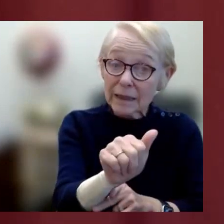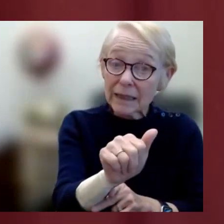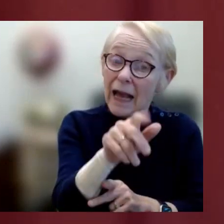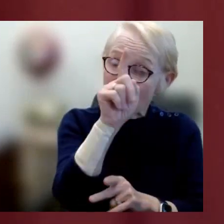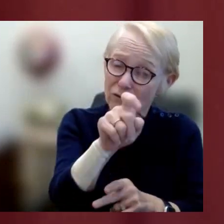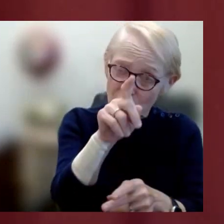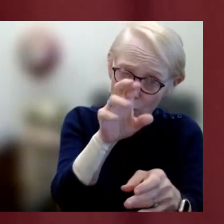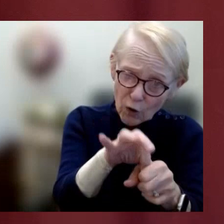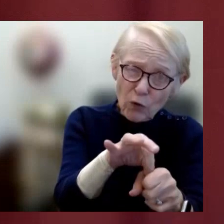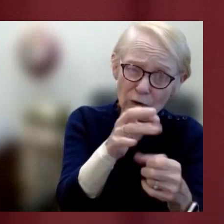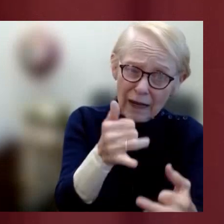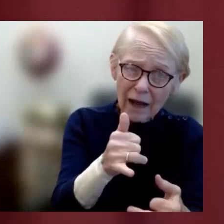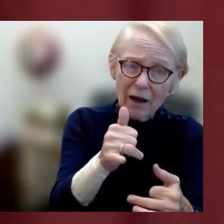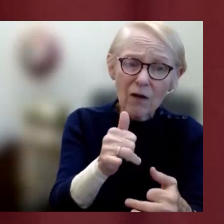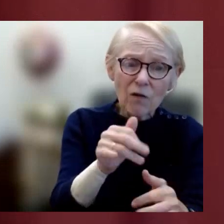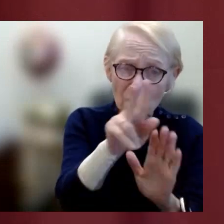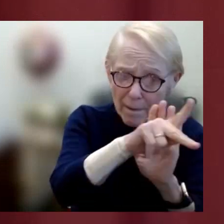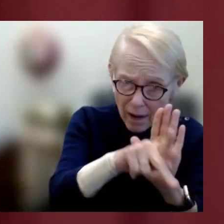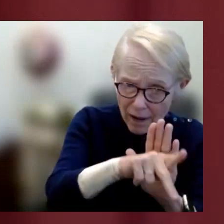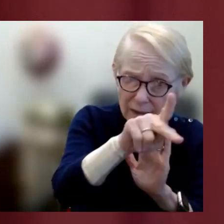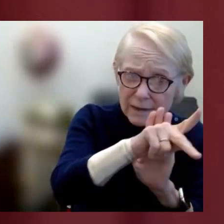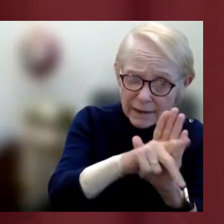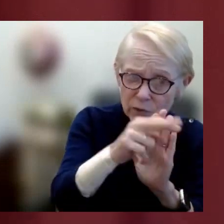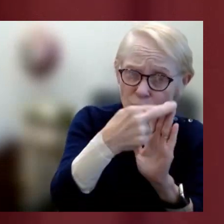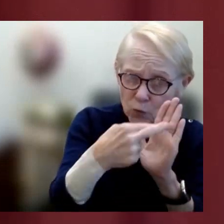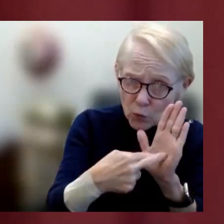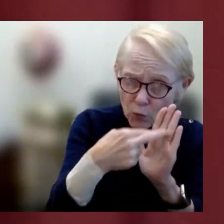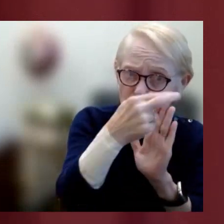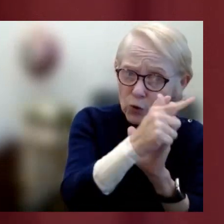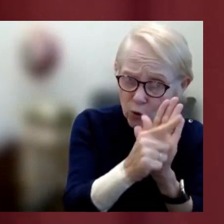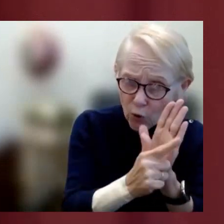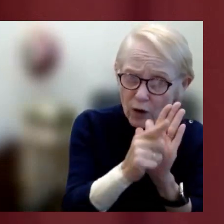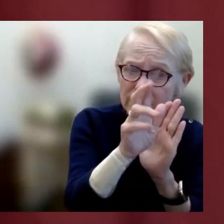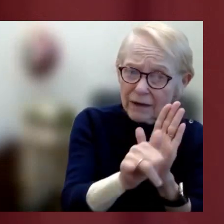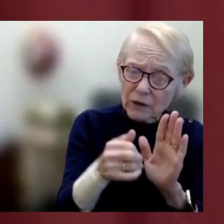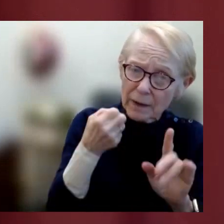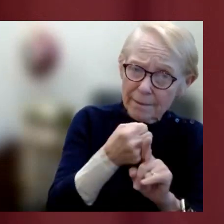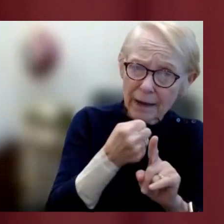it comes to policies rules laws that directly impact them and affect them and I think we saw